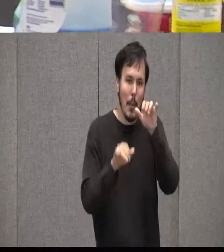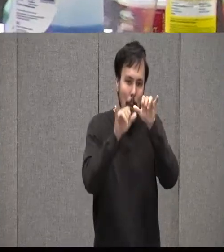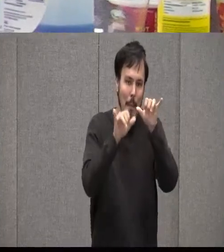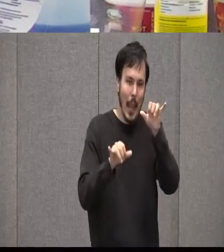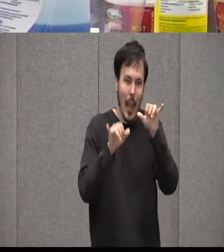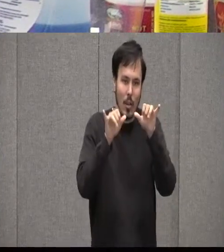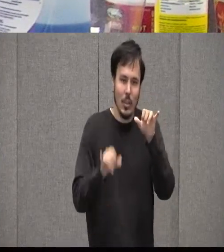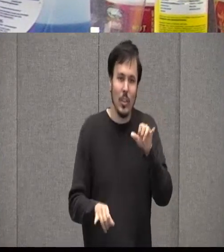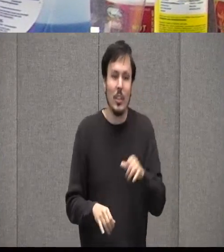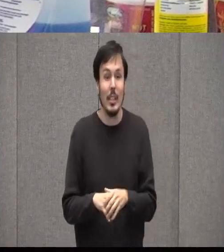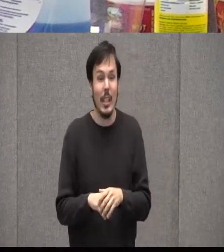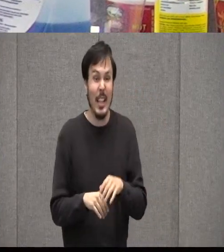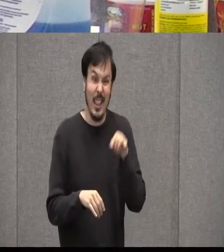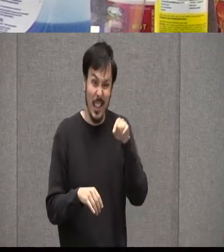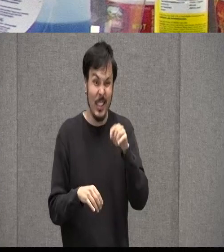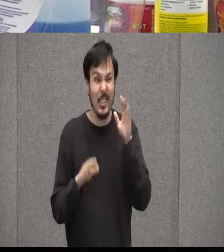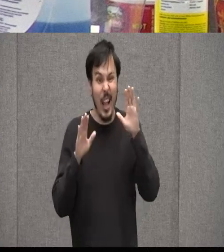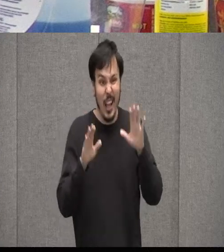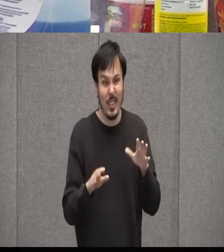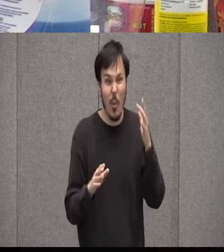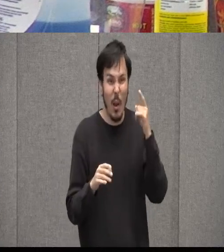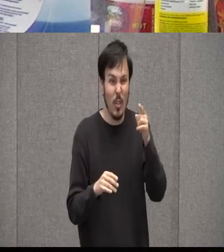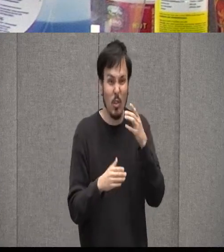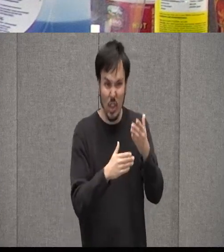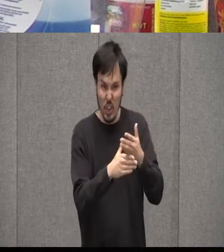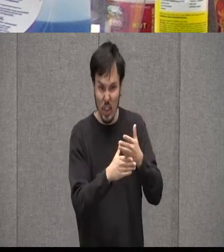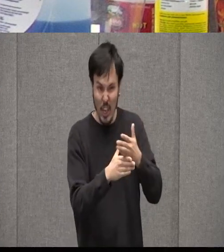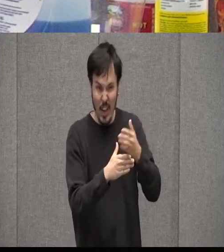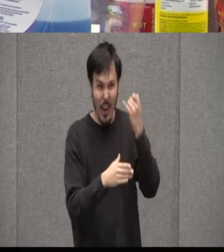This is why you share ideas because I would never thought of it on my own.